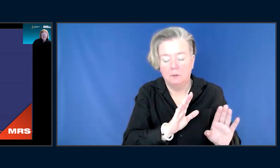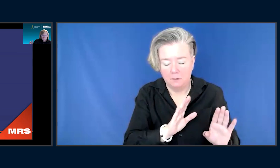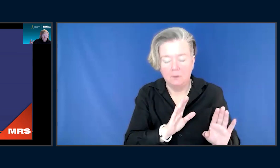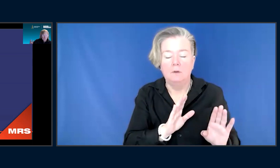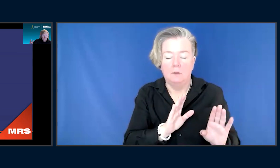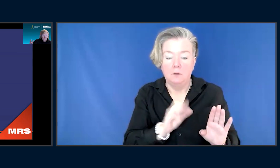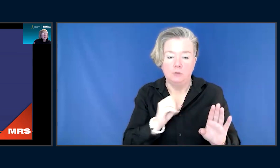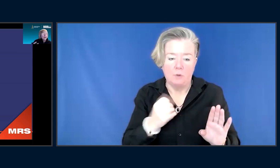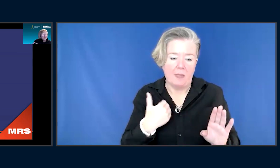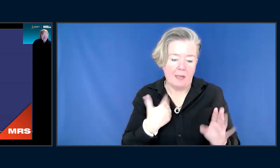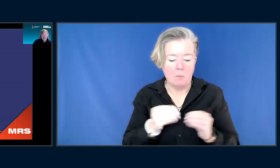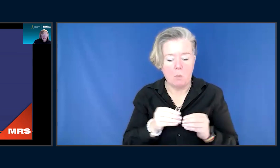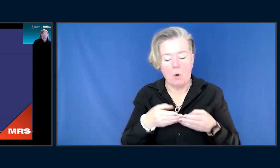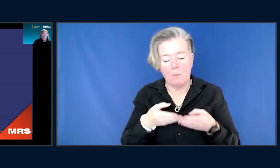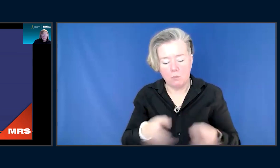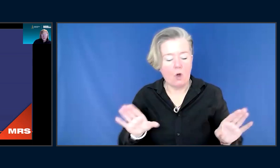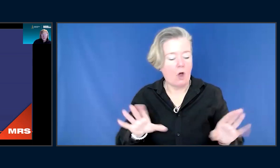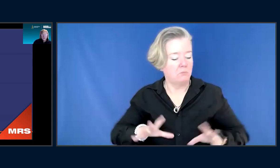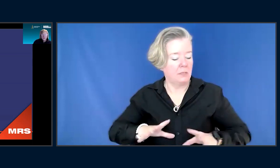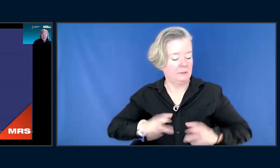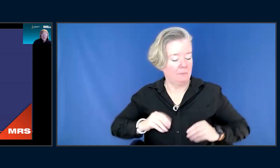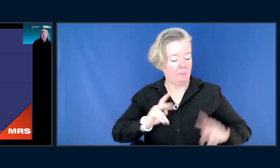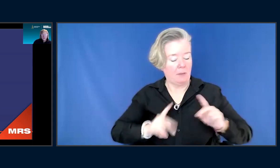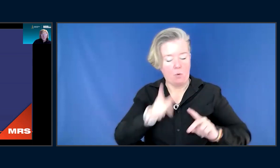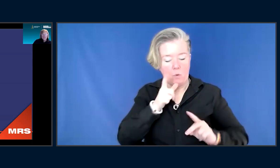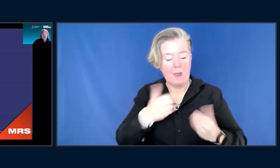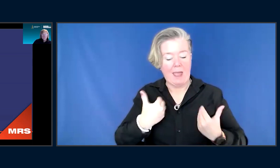And so that there's a broad acceptance of persons